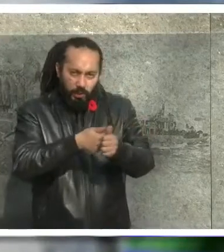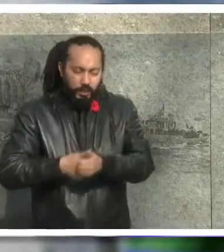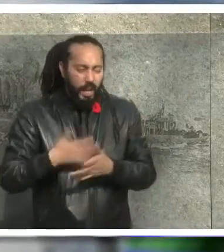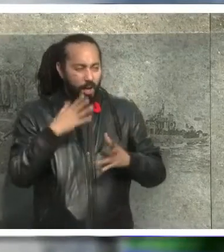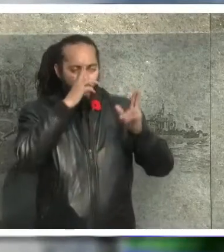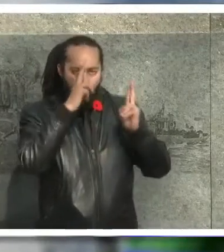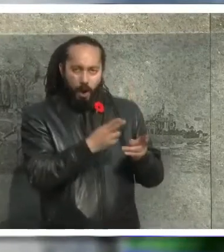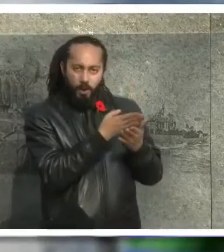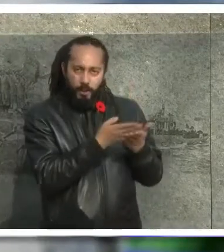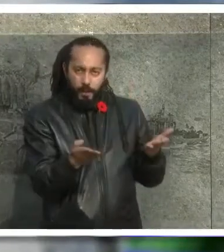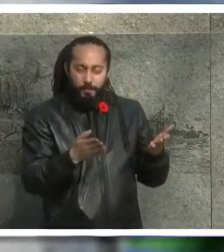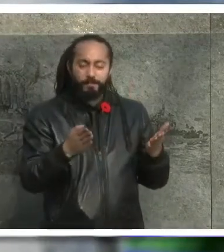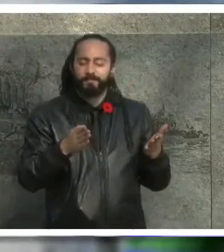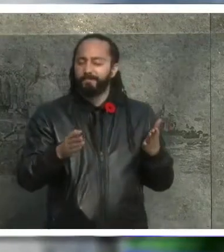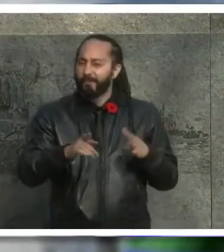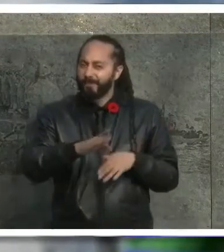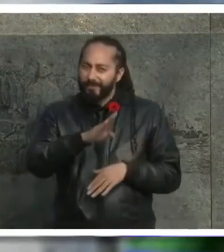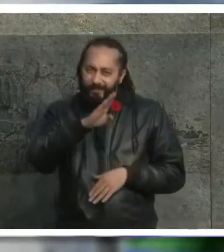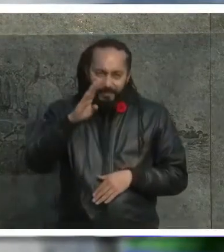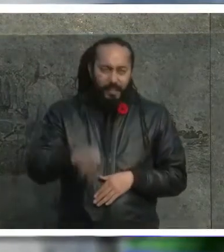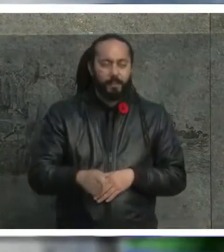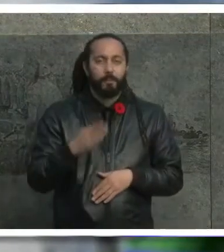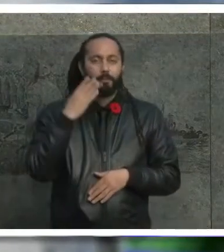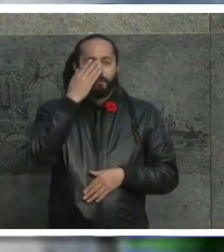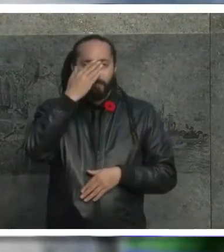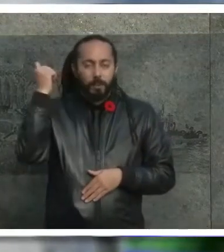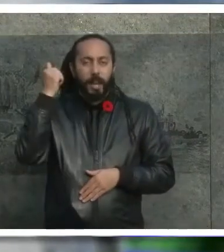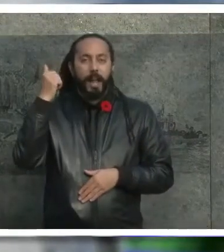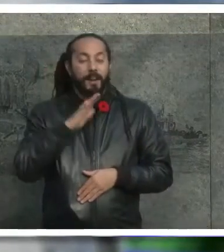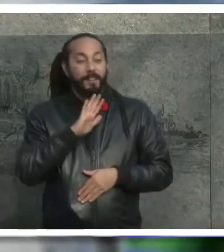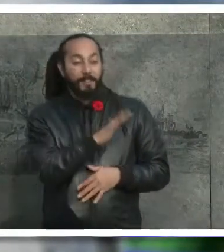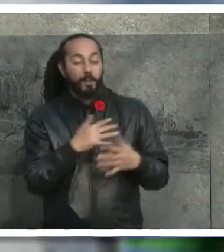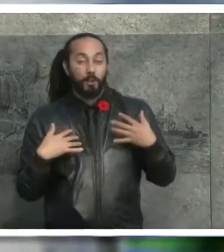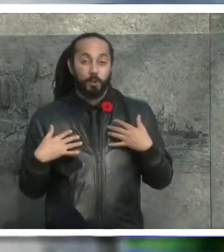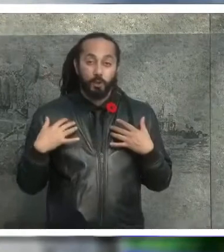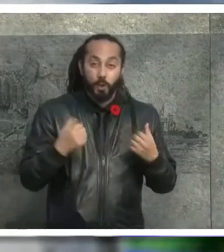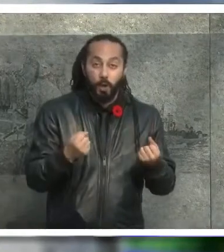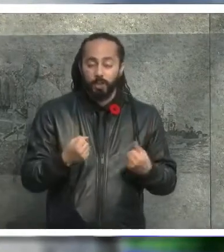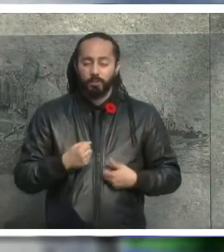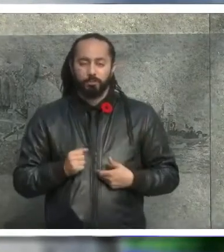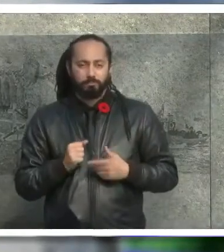I want to thank them personally and honour them. We must never forget